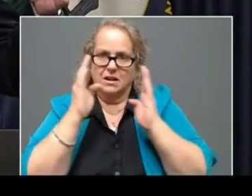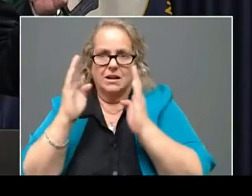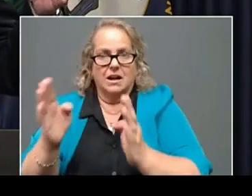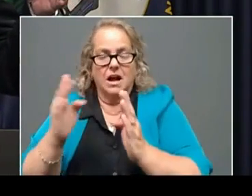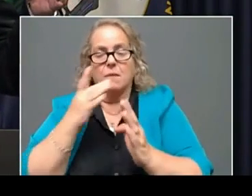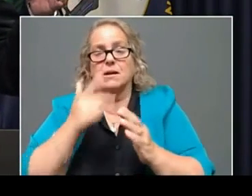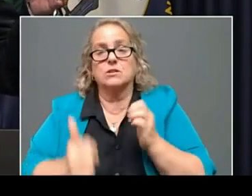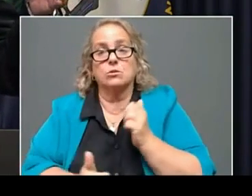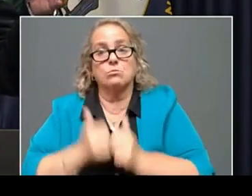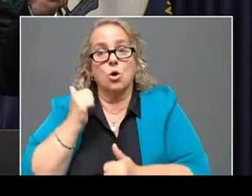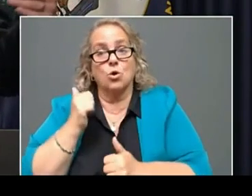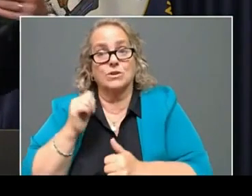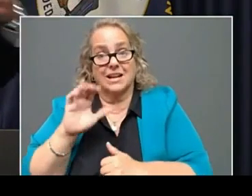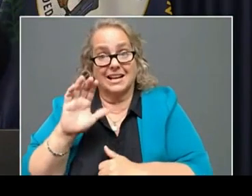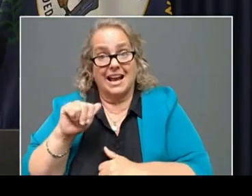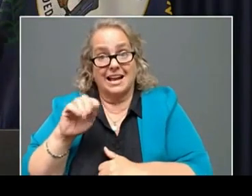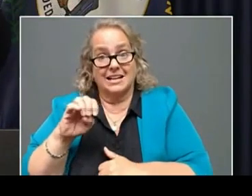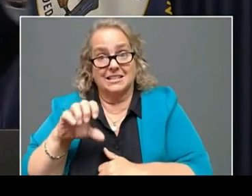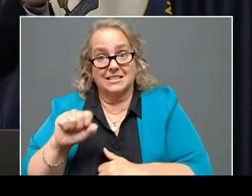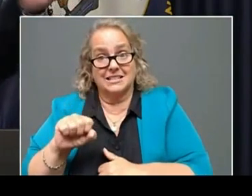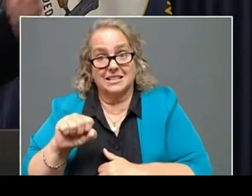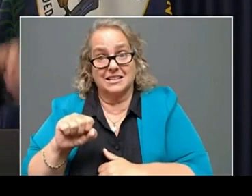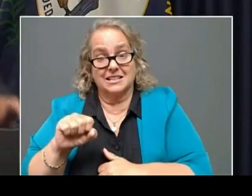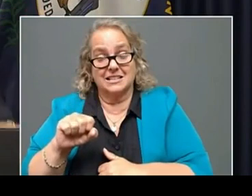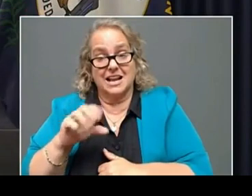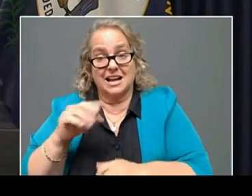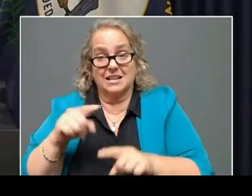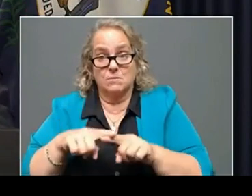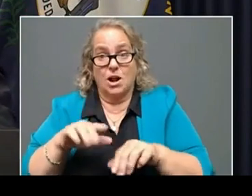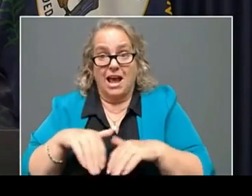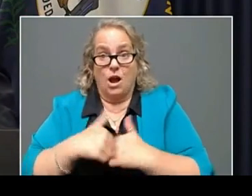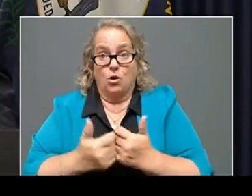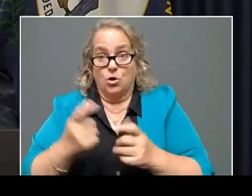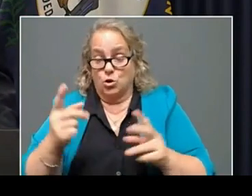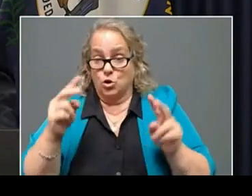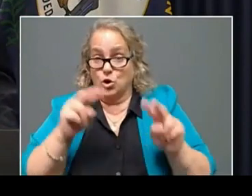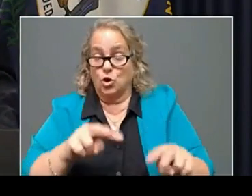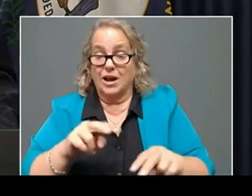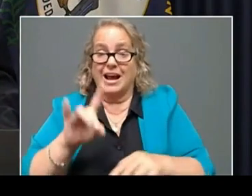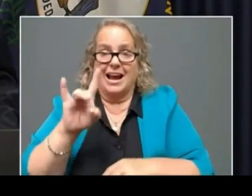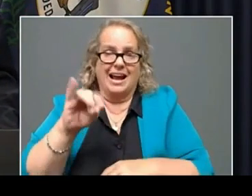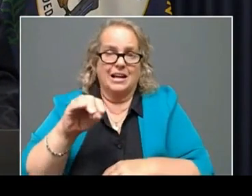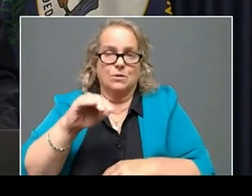cases, and and depending on how you look at it in the 80% or in the 90%